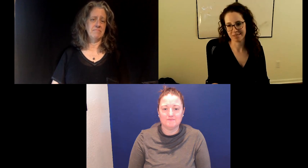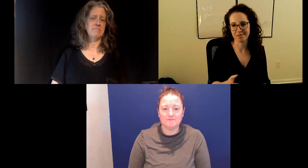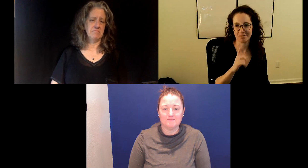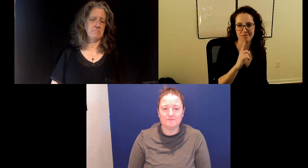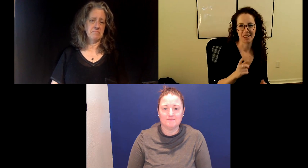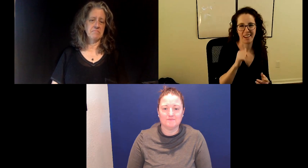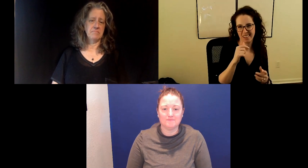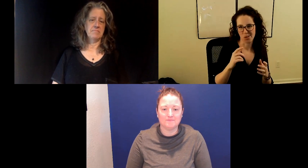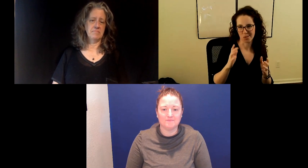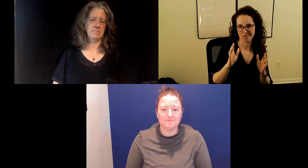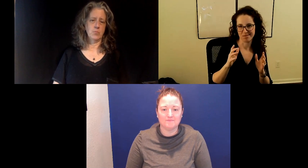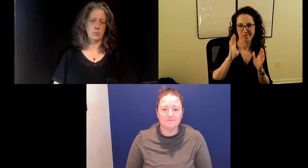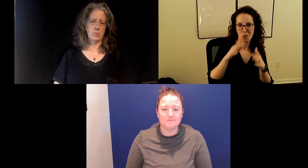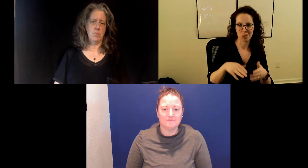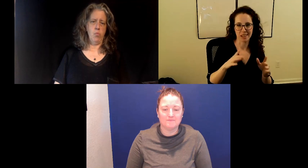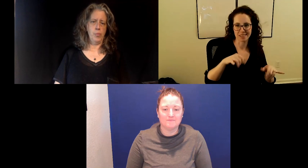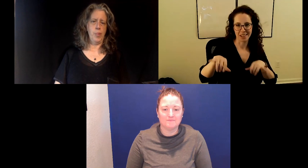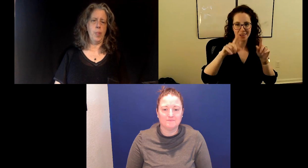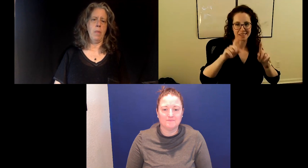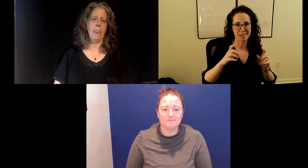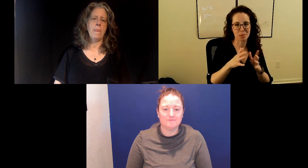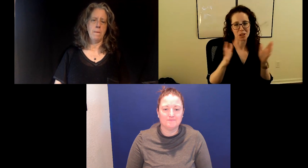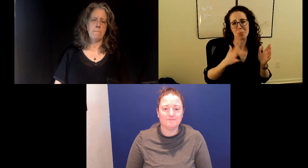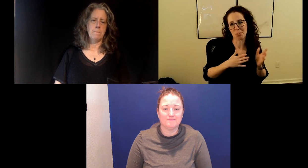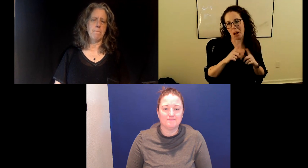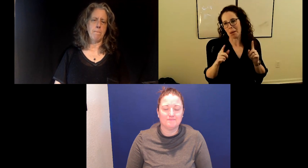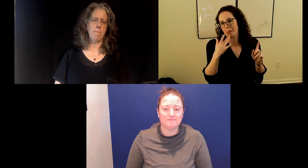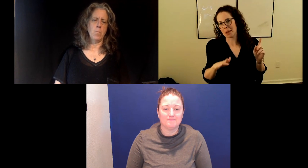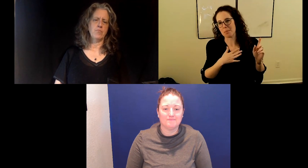we we don't teach directly to the test we teach as much as we can so the standardized